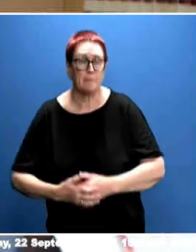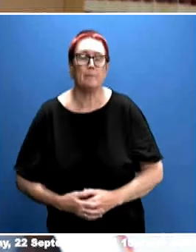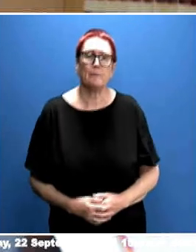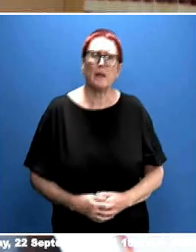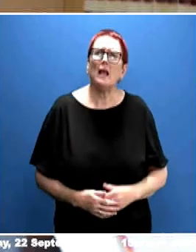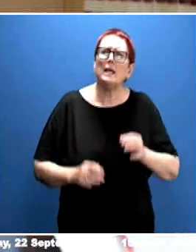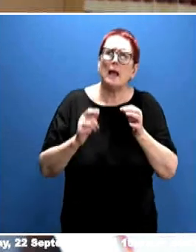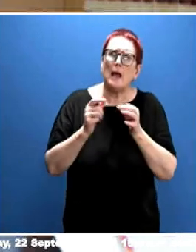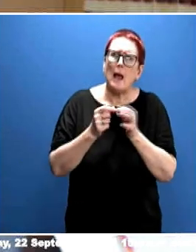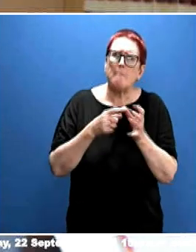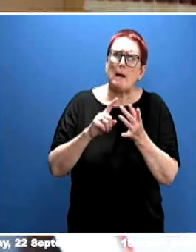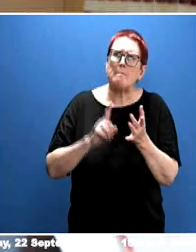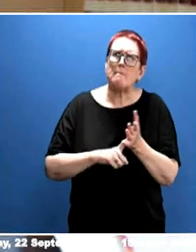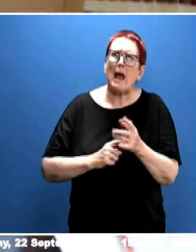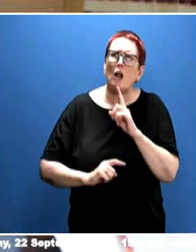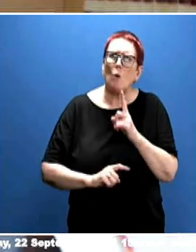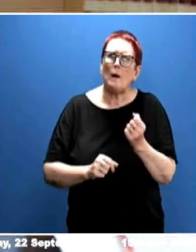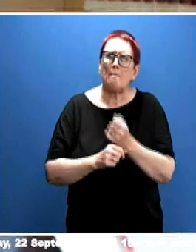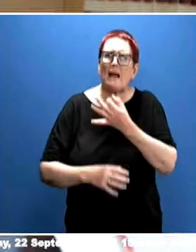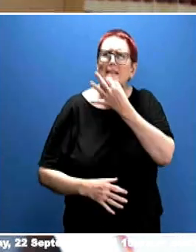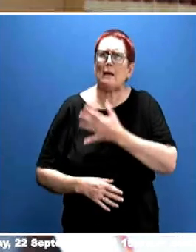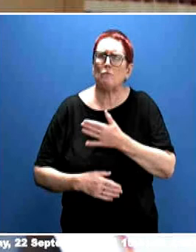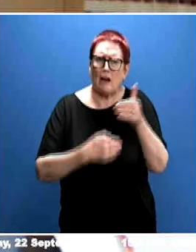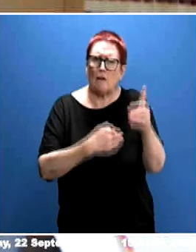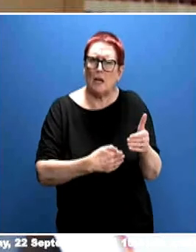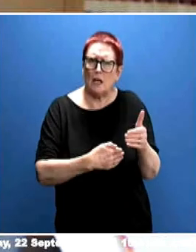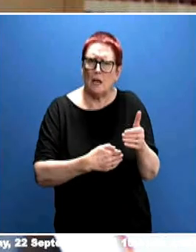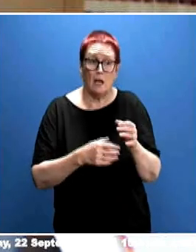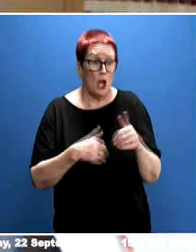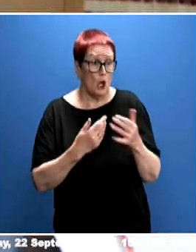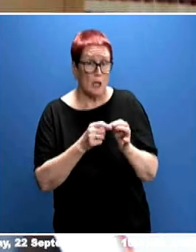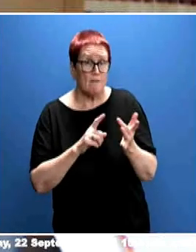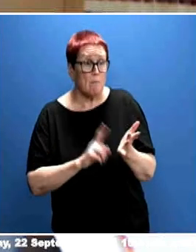on a provisional basis. Bail is granted on the condition that a person surrenders their passport.